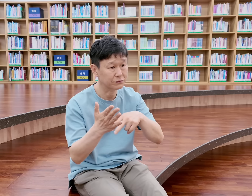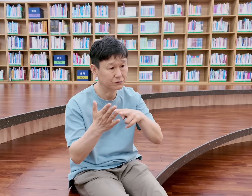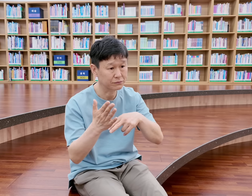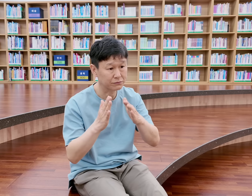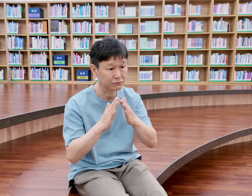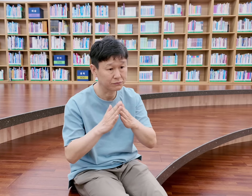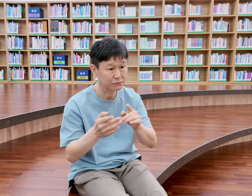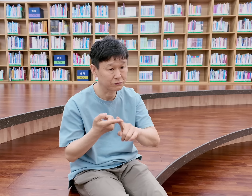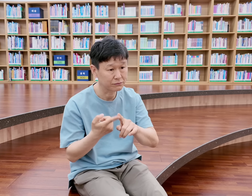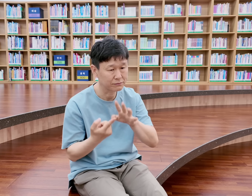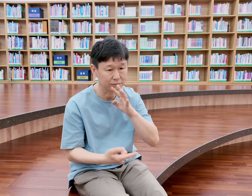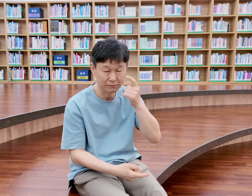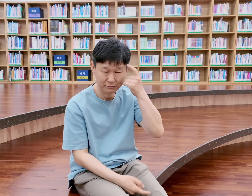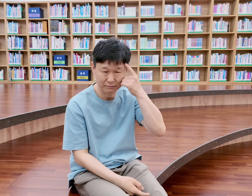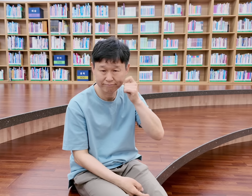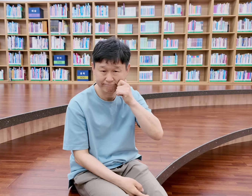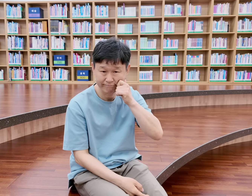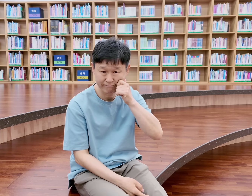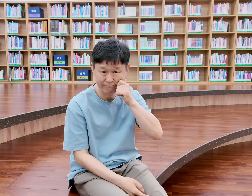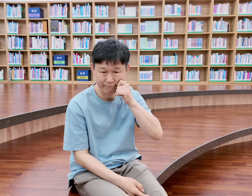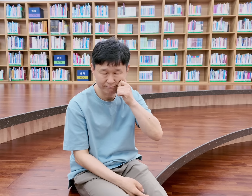Actually, I never thought I would work in a library.